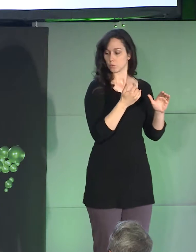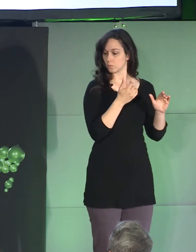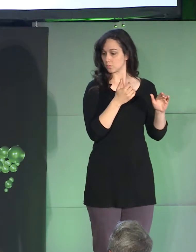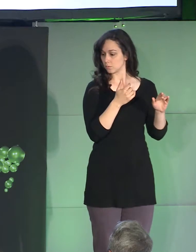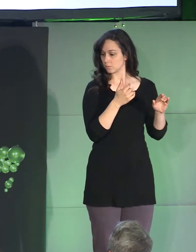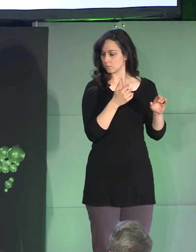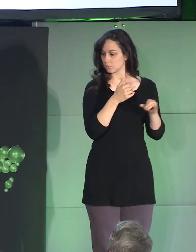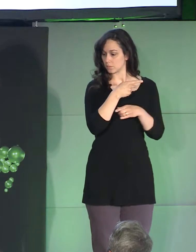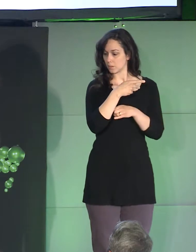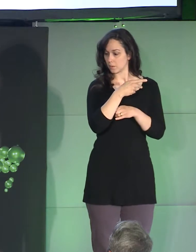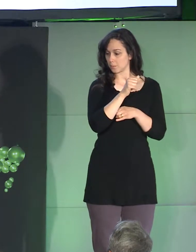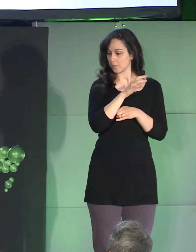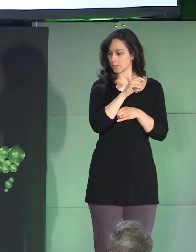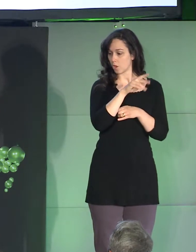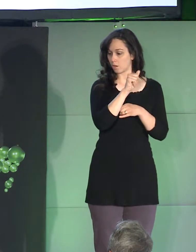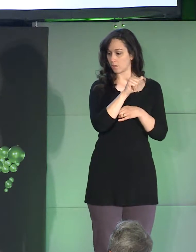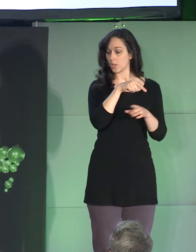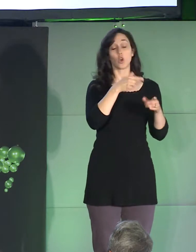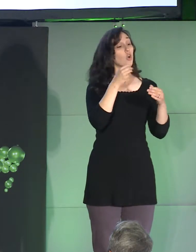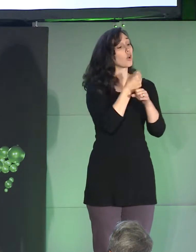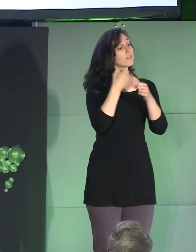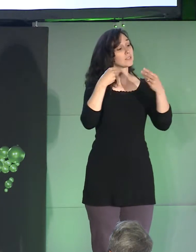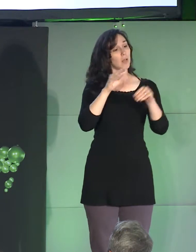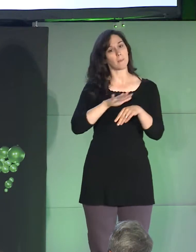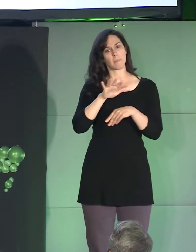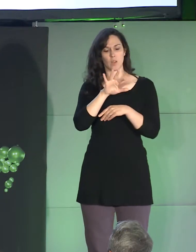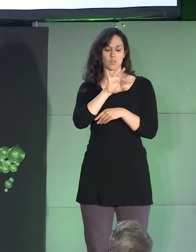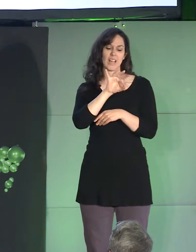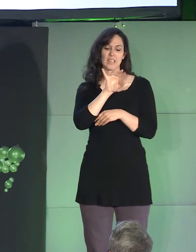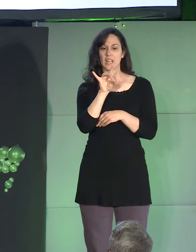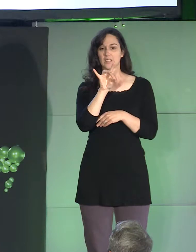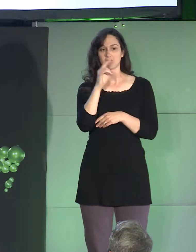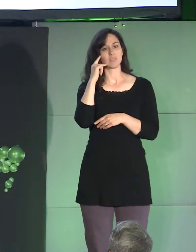We figured out that coffee currently sells for about $0.98 per ounce.